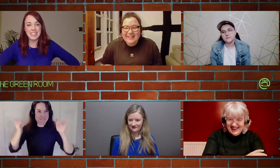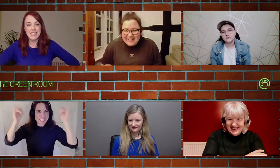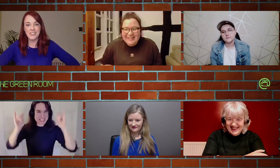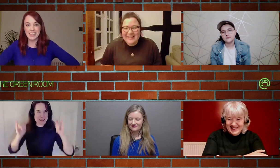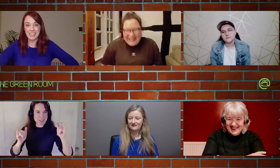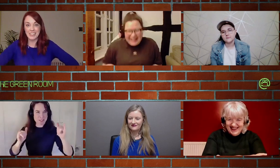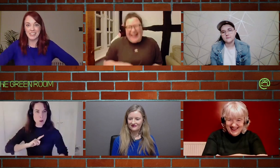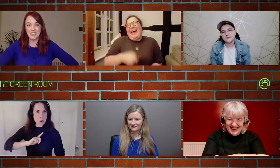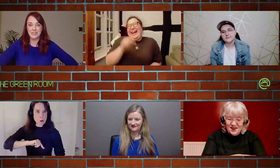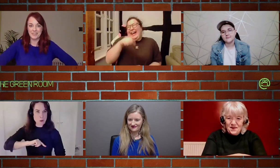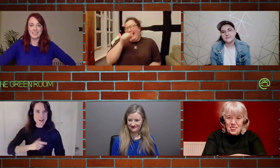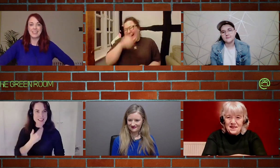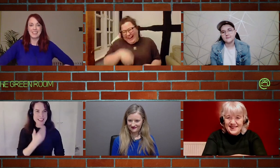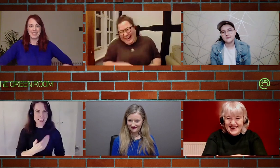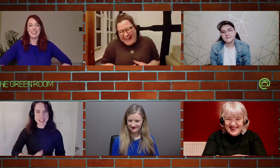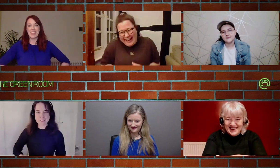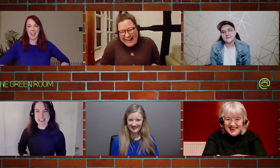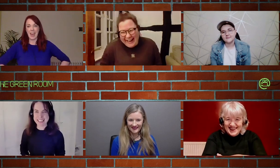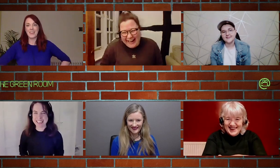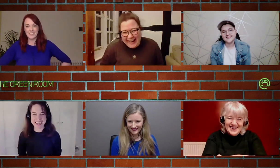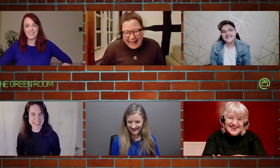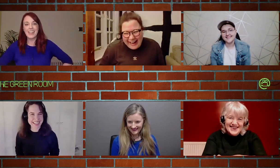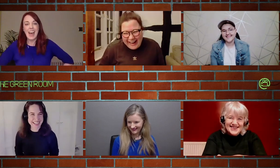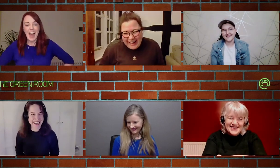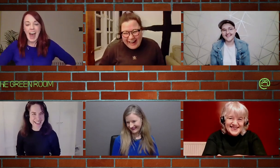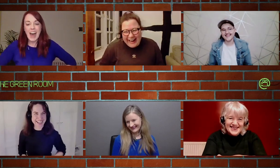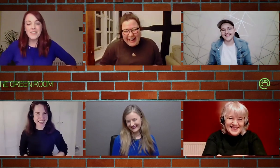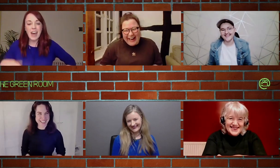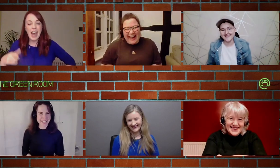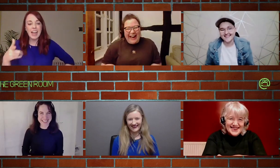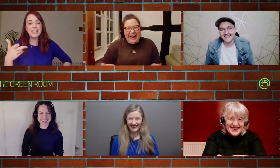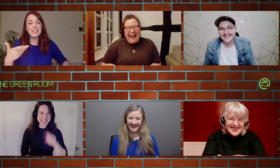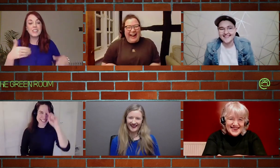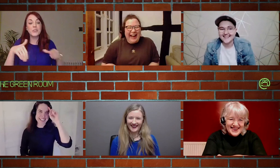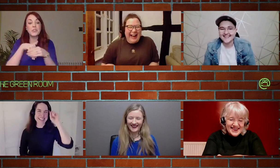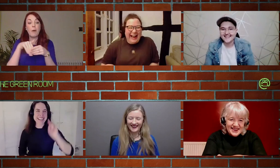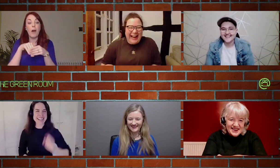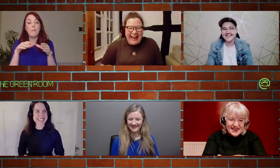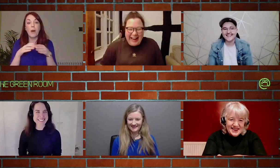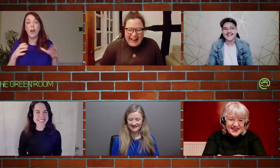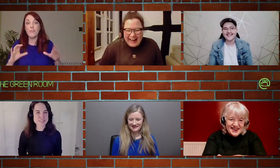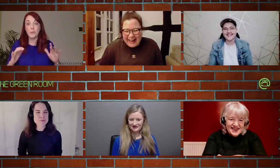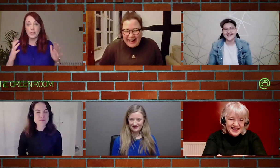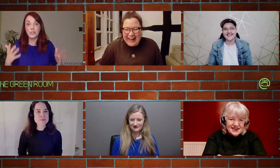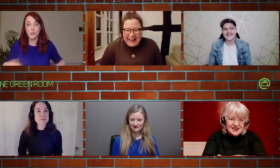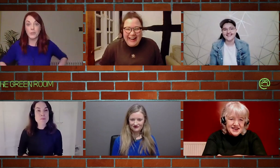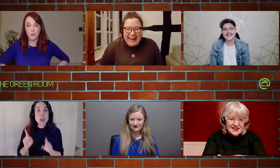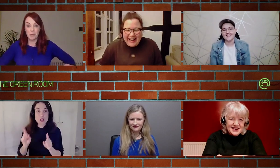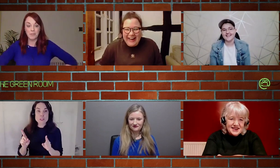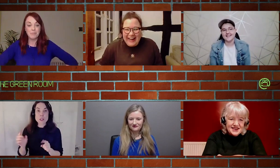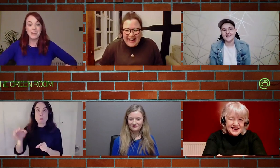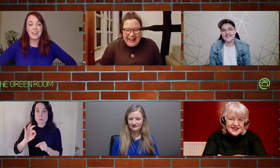Festival Theatre. AK: Thank you. And she's part of the Winter Ensemble.